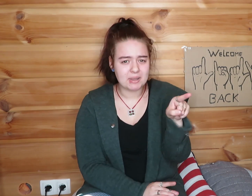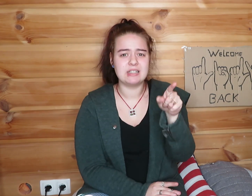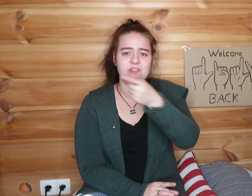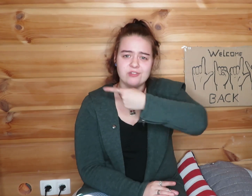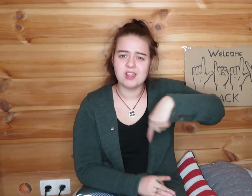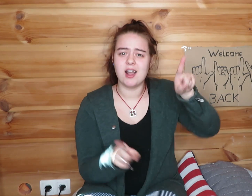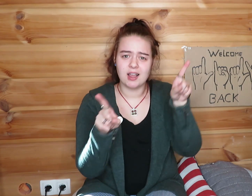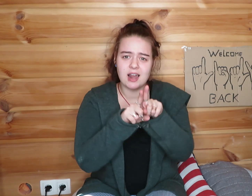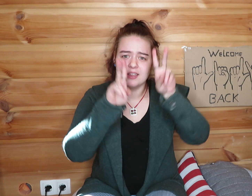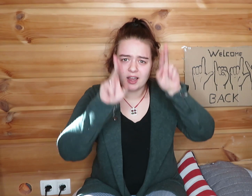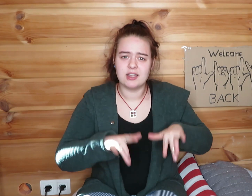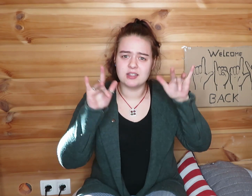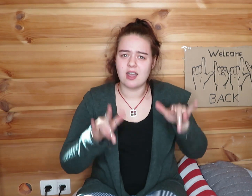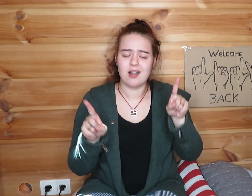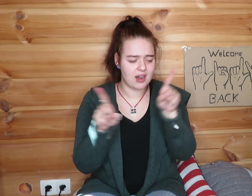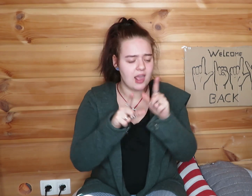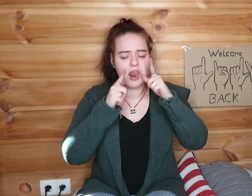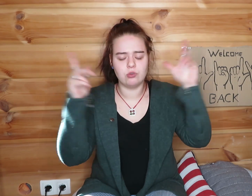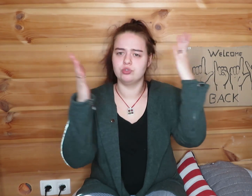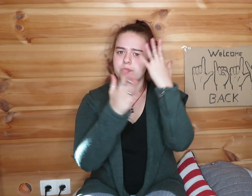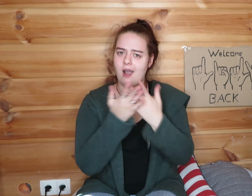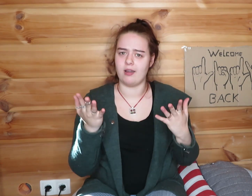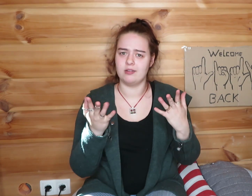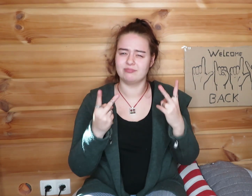Until sign language has the same rights as spoken language.